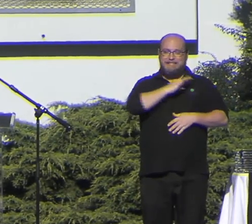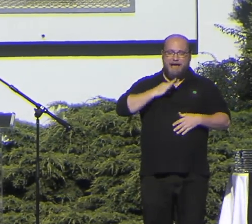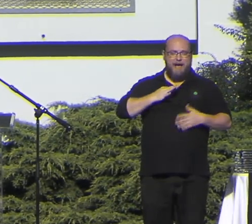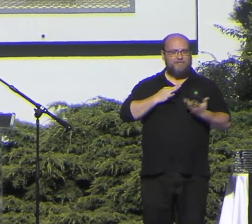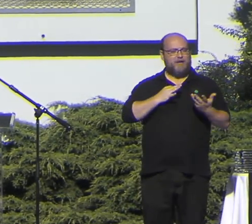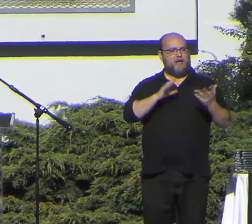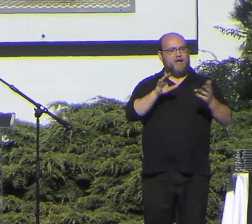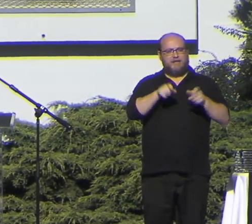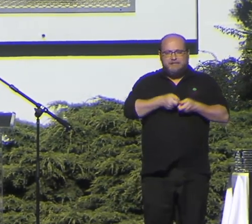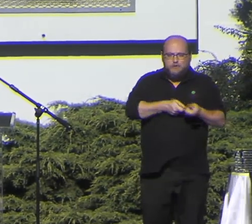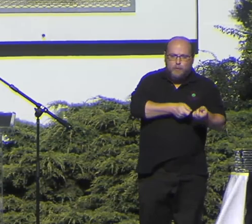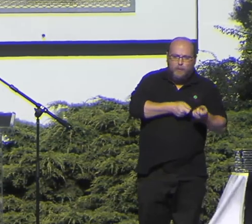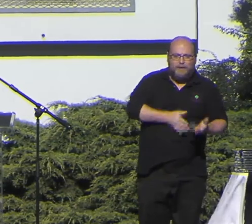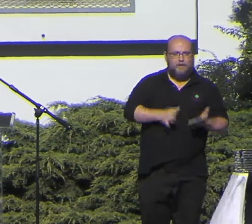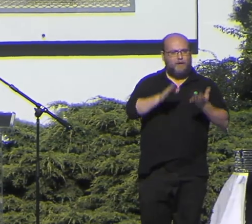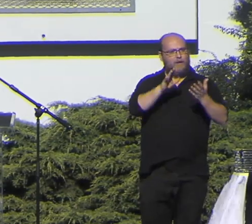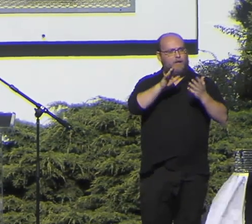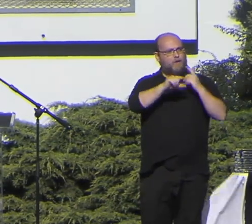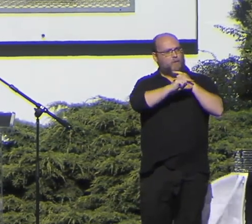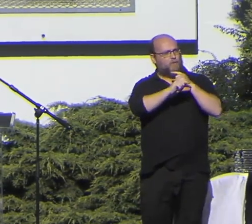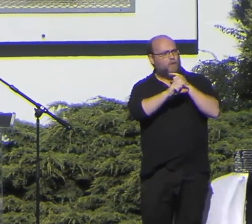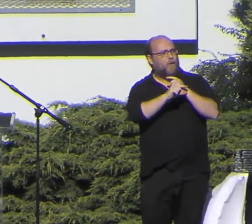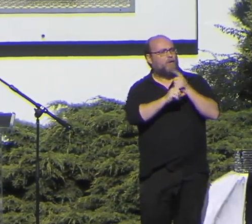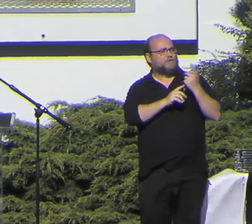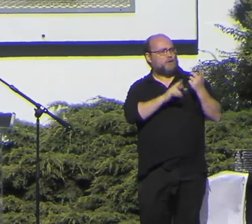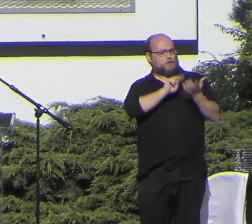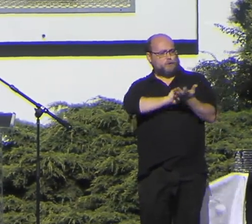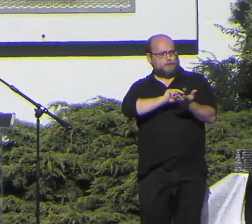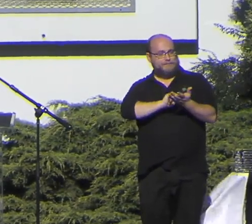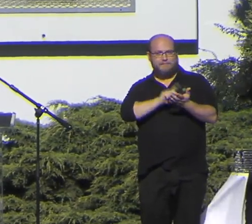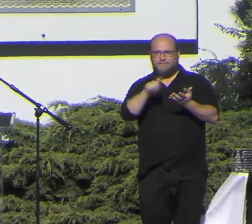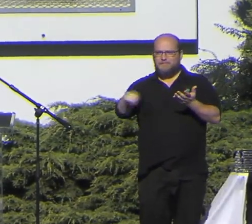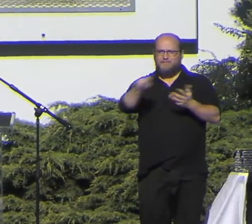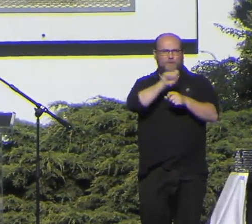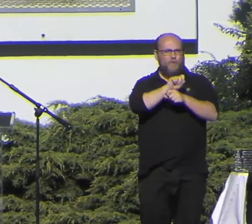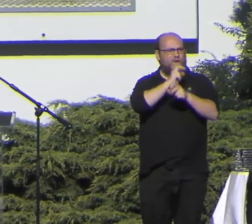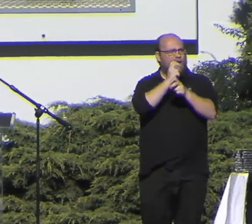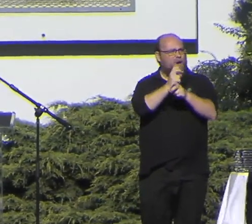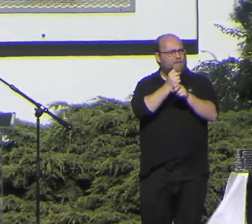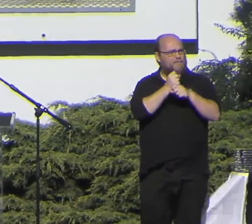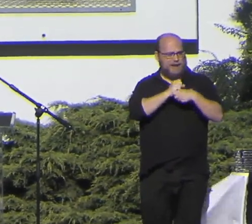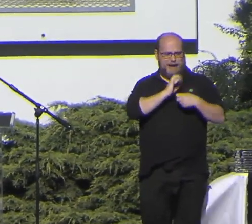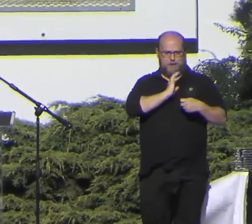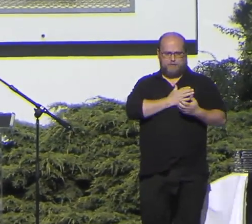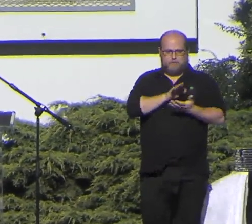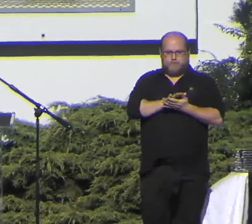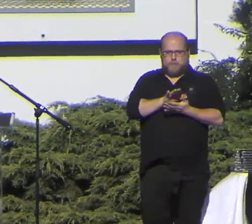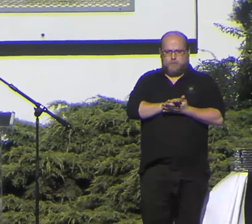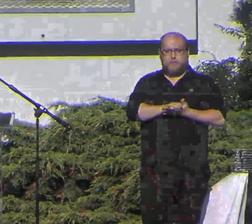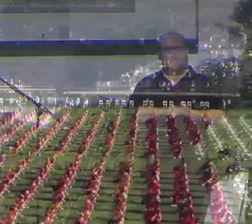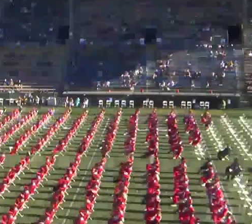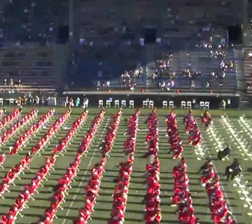You make our school go round work tirelessly to make Ballard what it is. And most of all thank you to the teachers.